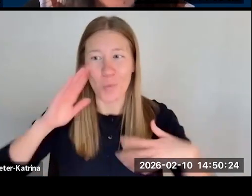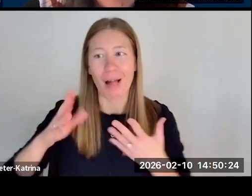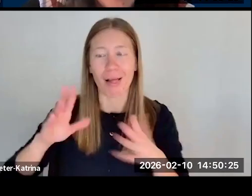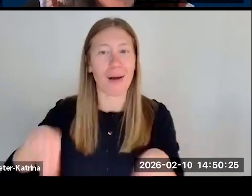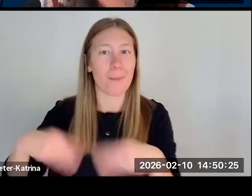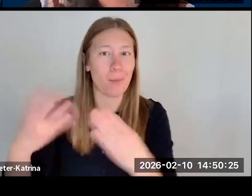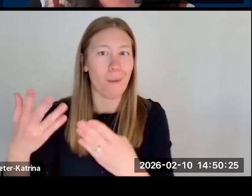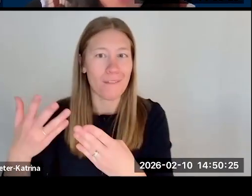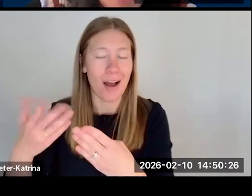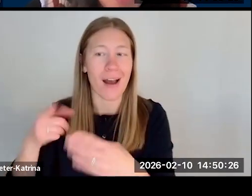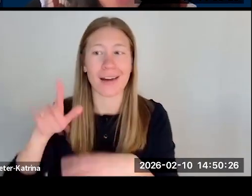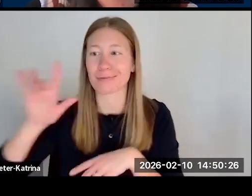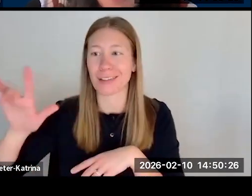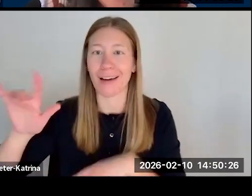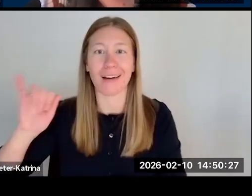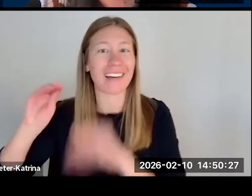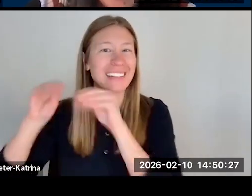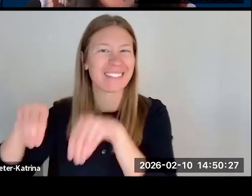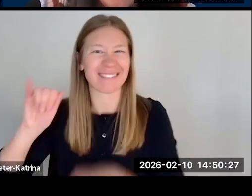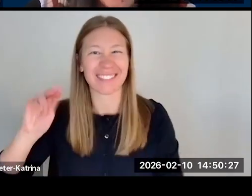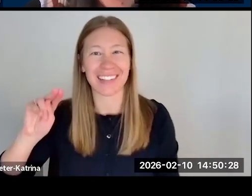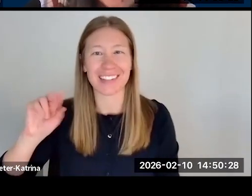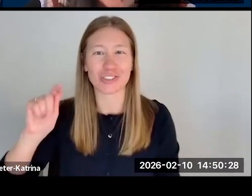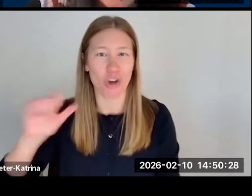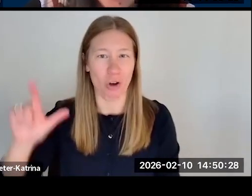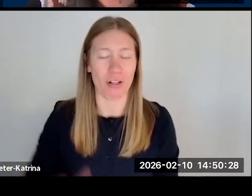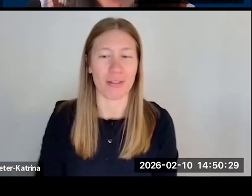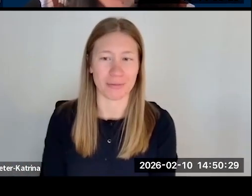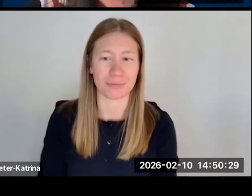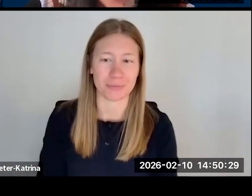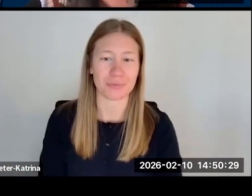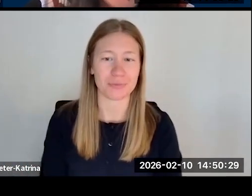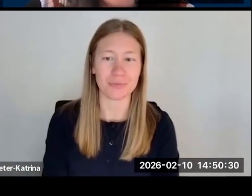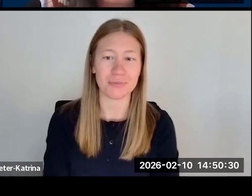by clicking that button. And then if I go back to my practice document,